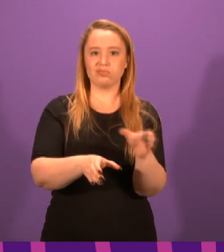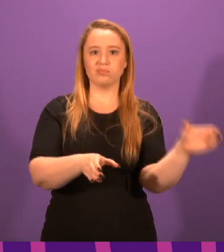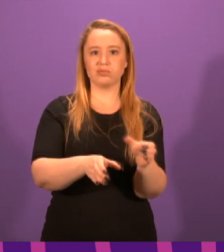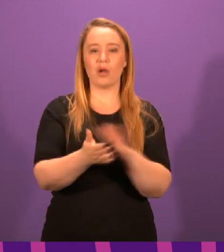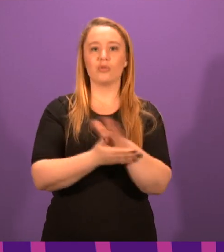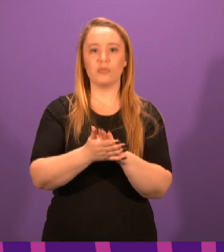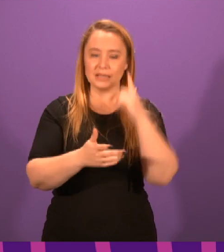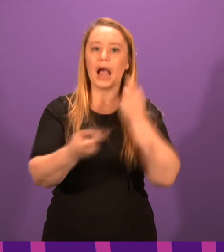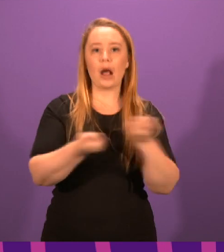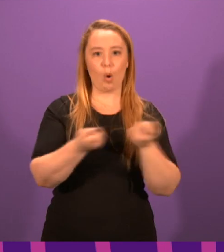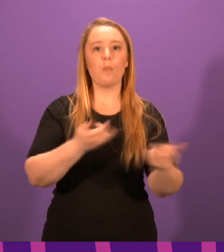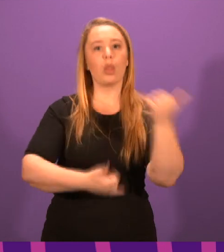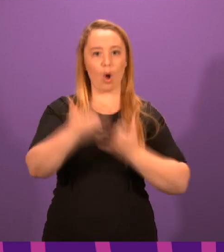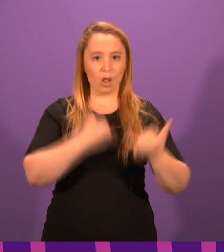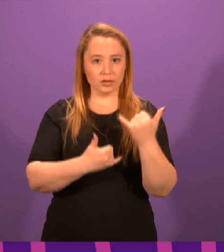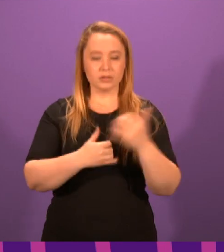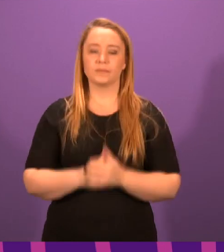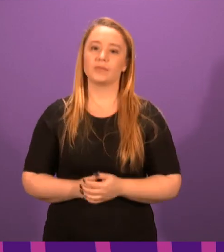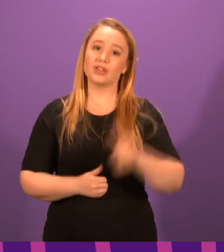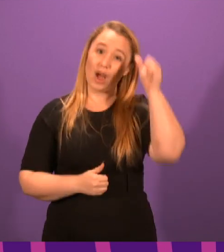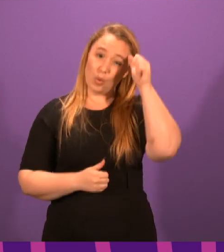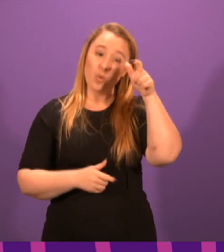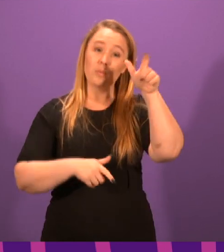We learn as we go. That is no great comfort to patients who are anxious and so on,